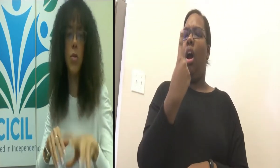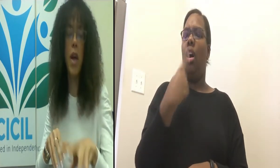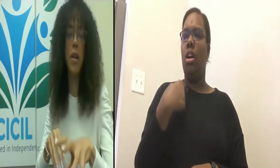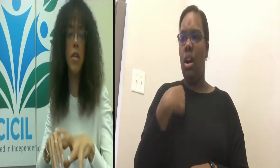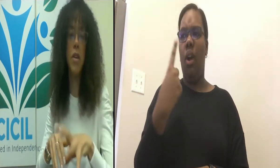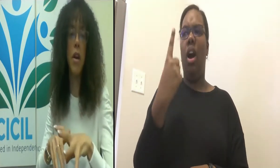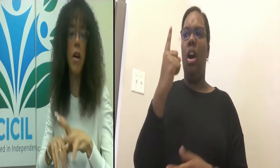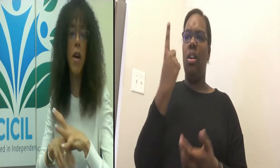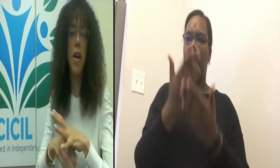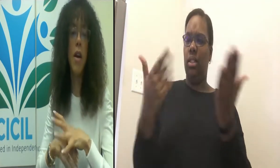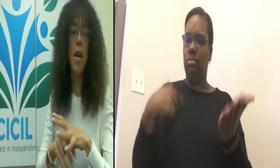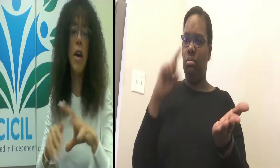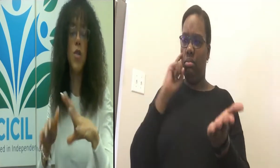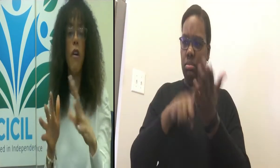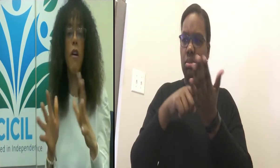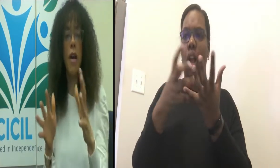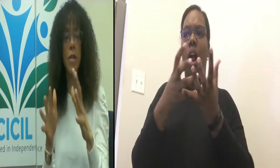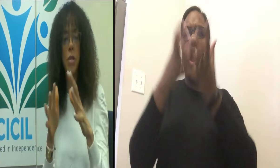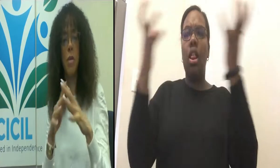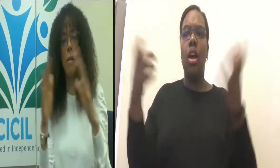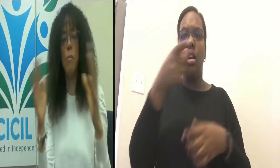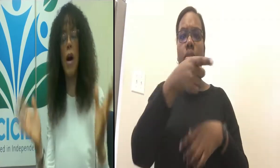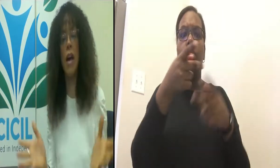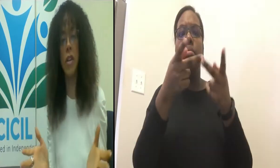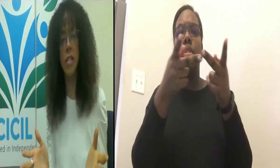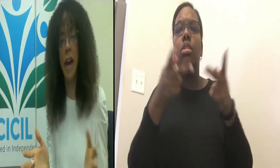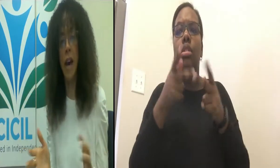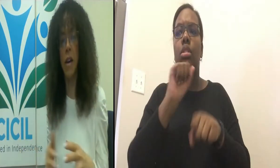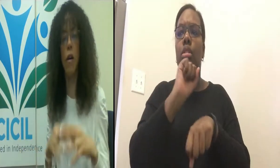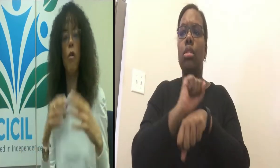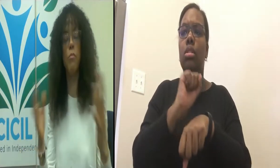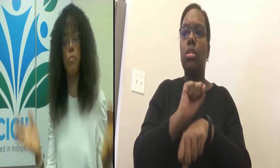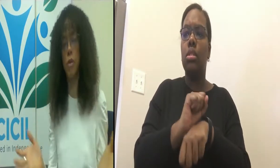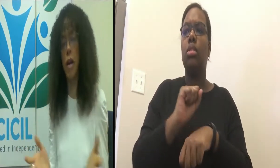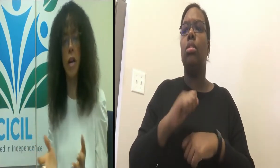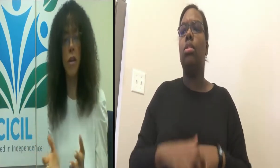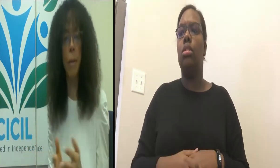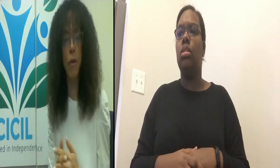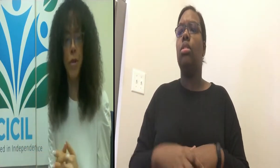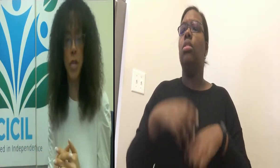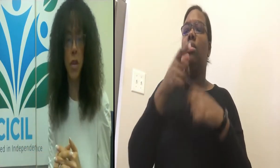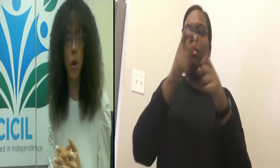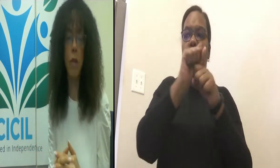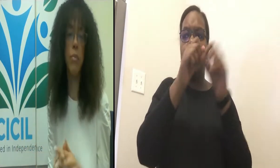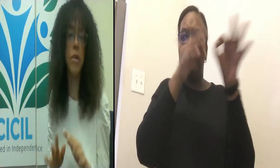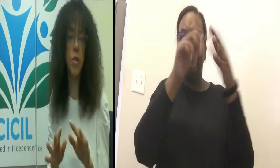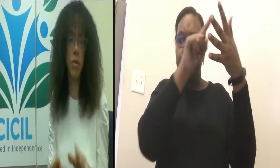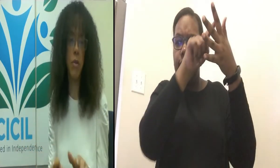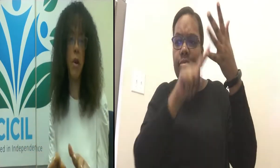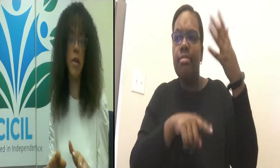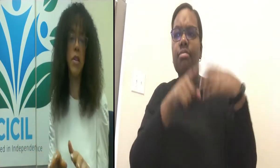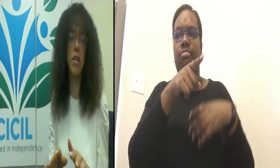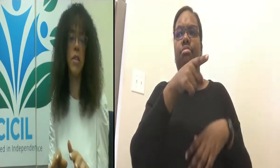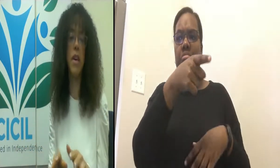was that people in those positions don't actually do anything as far as compiling